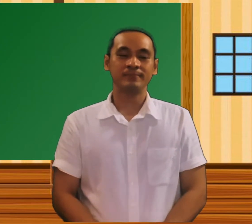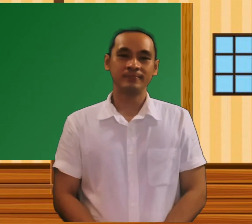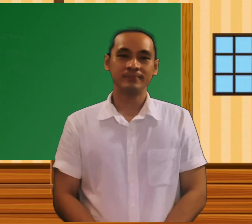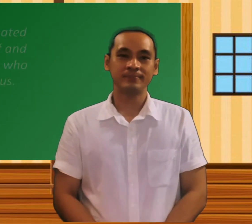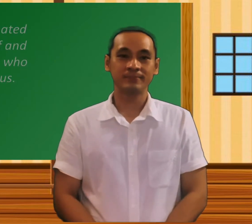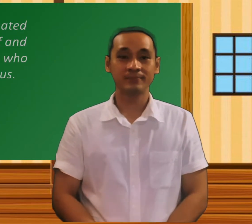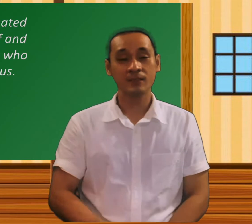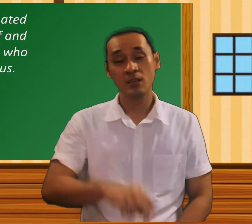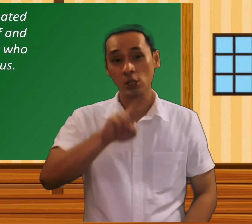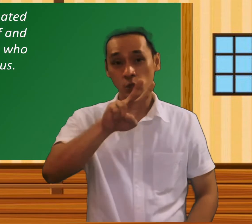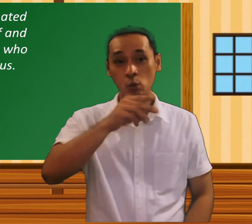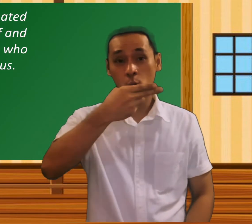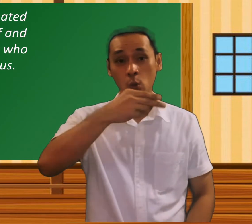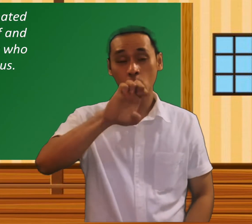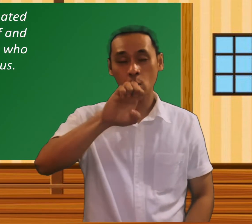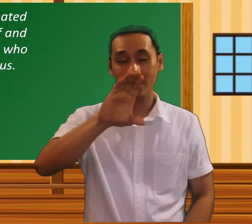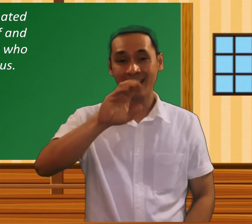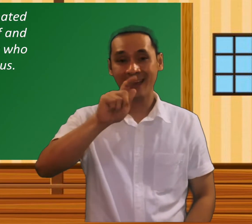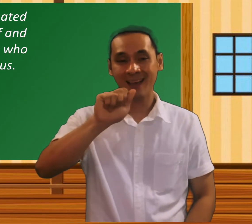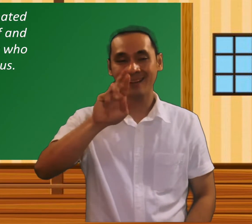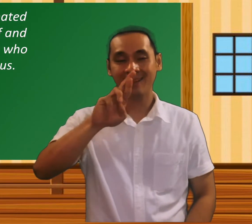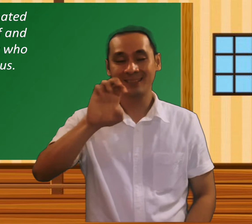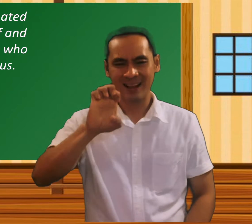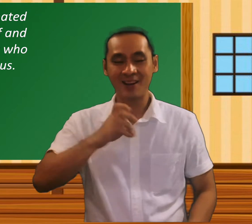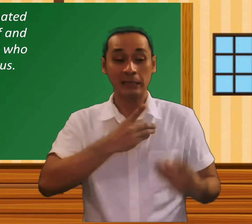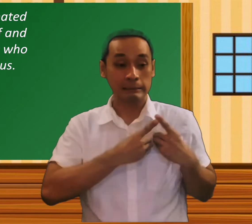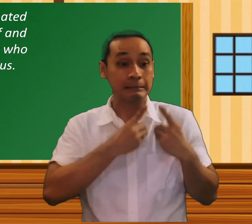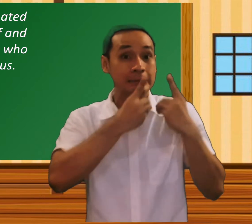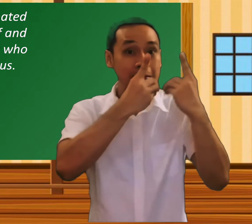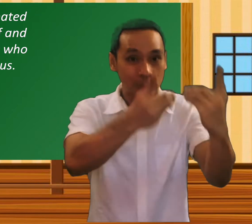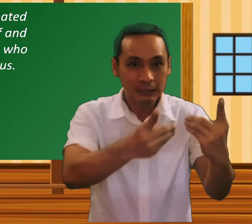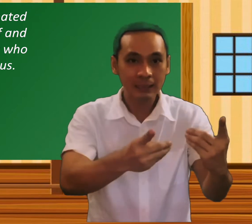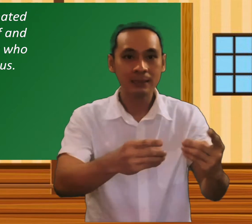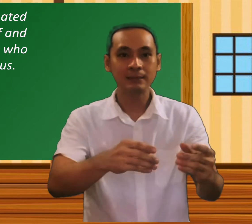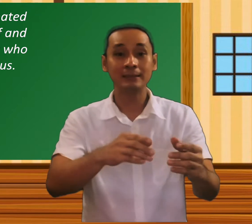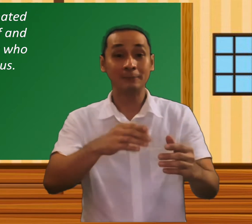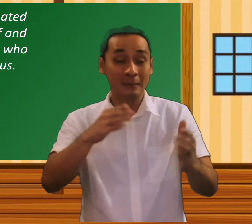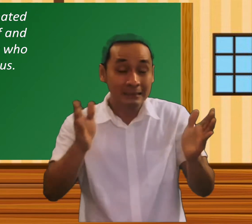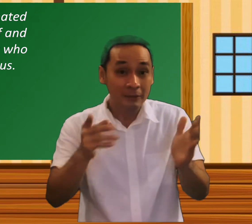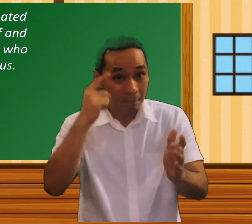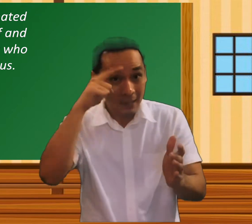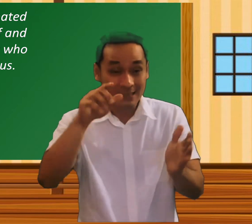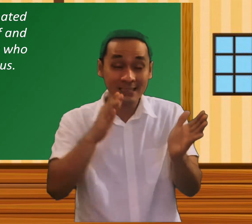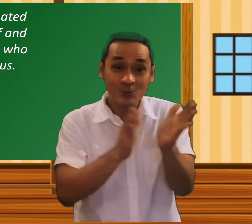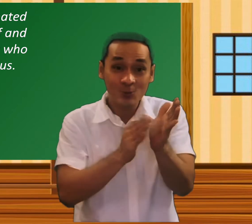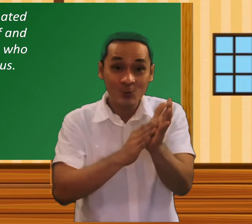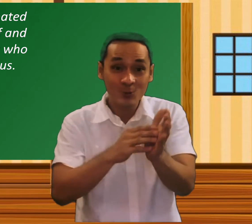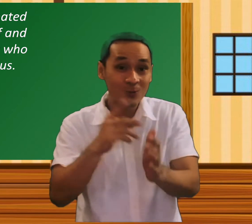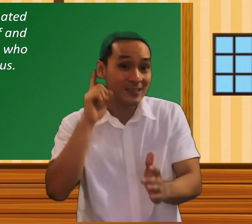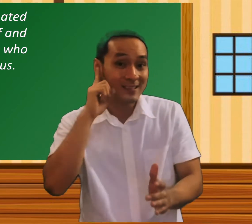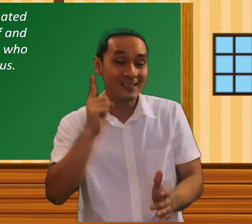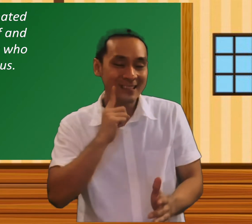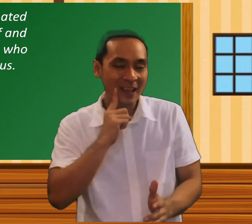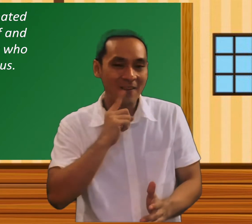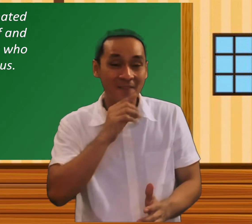a two-hectare lot was donated for the school for the deaf and blind by an american lady